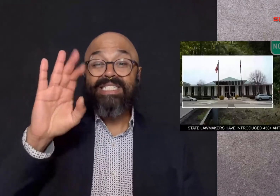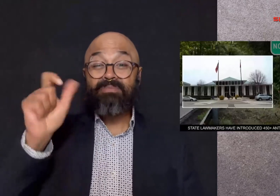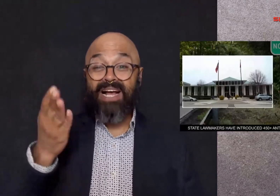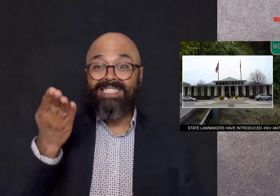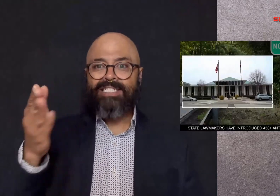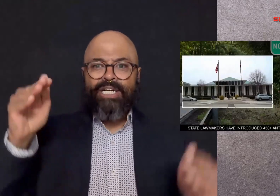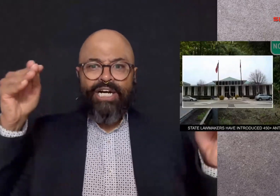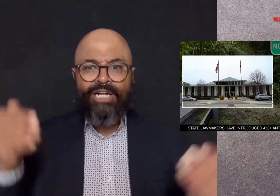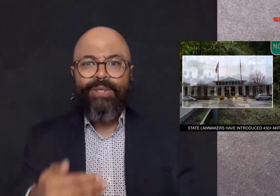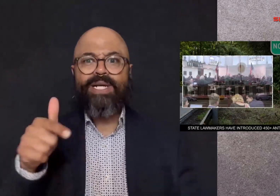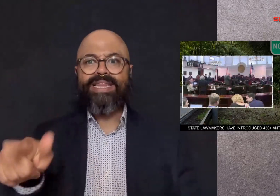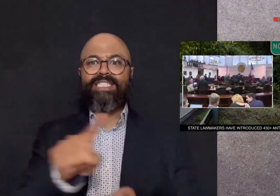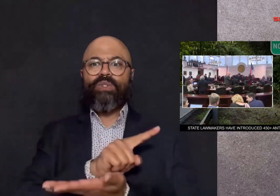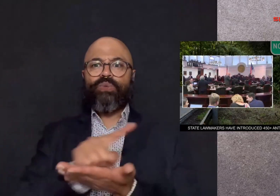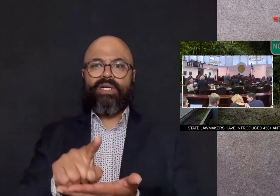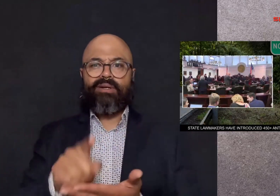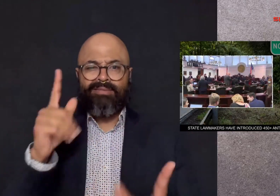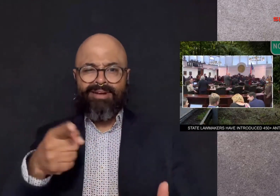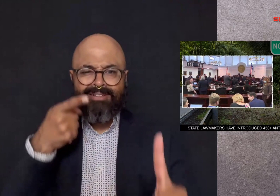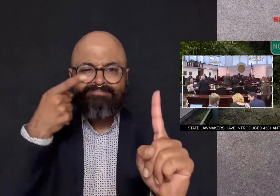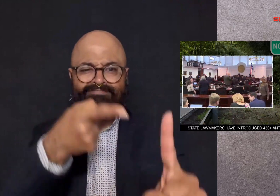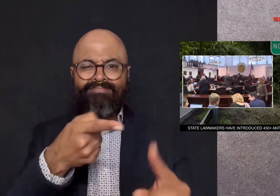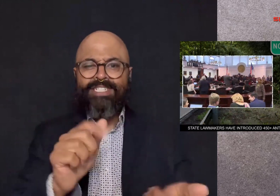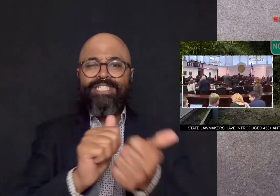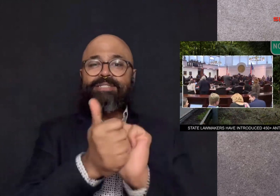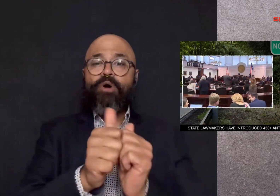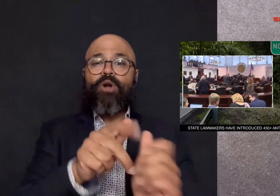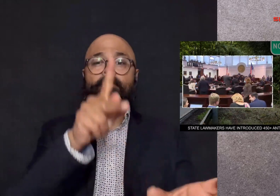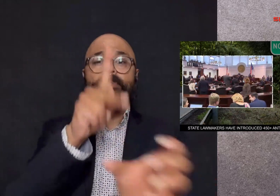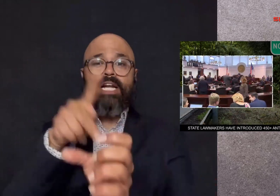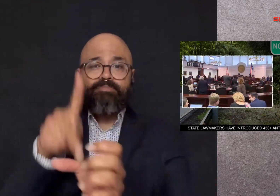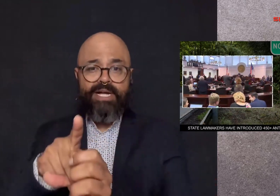and in North Carolina six bills introduced this week take aim at